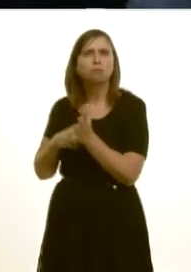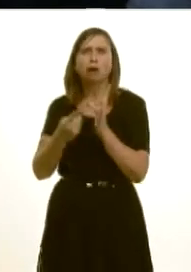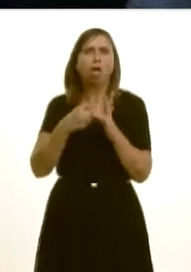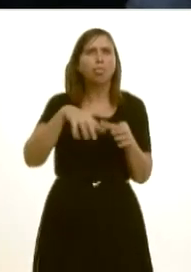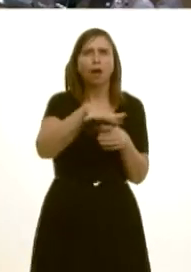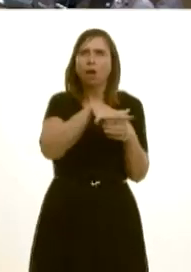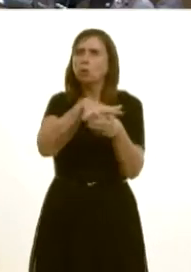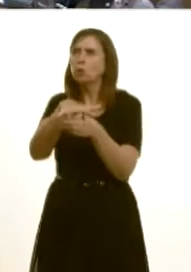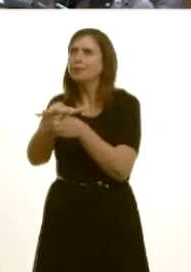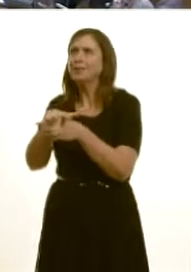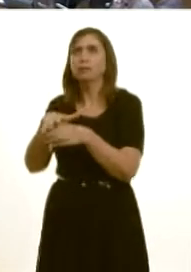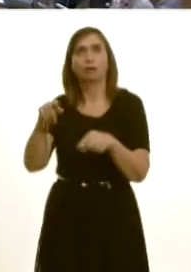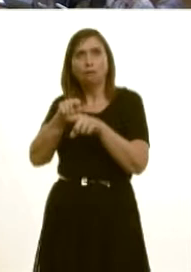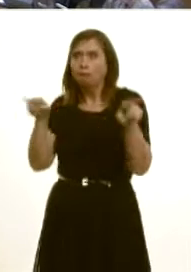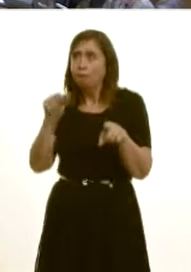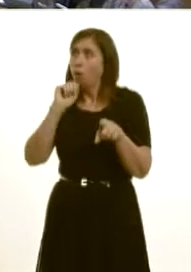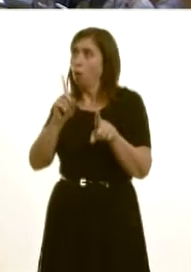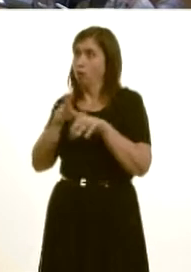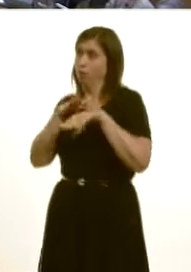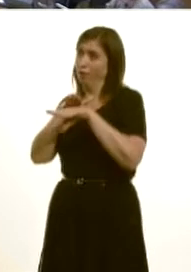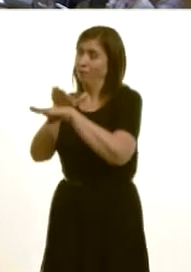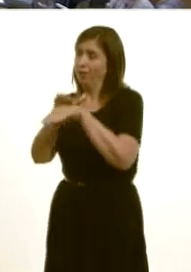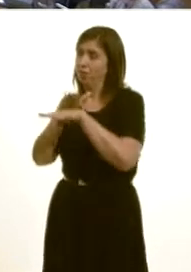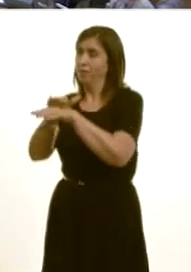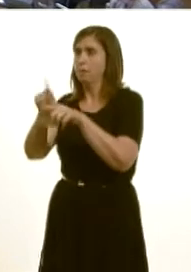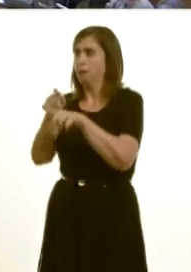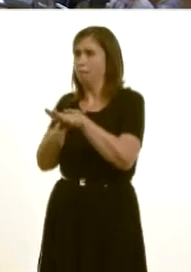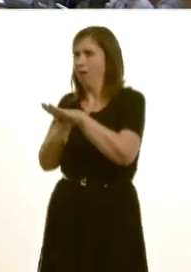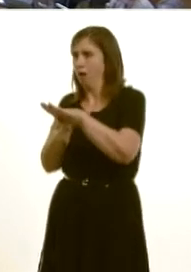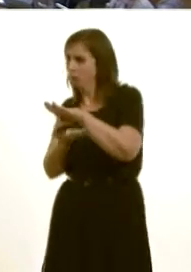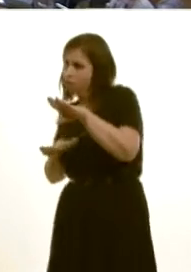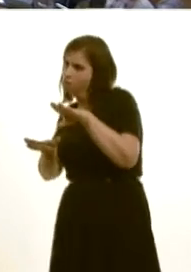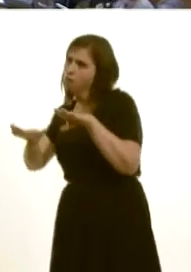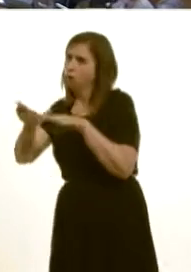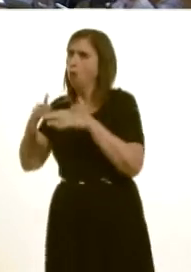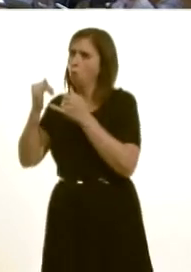area, of the extra traffic that is being generated as a result of that closure to see whether